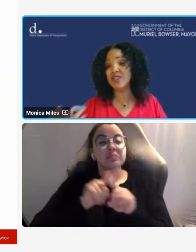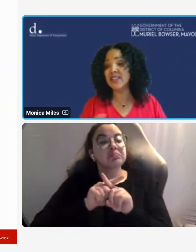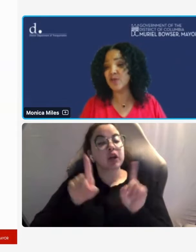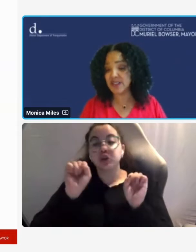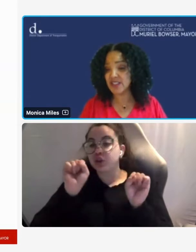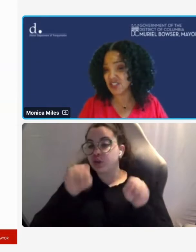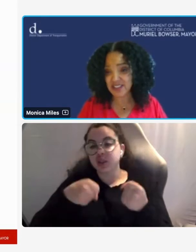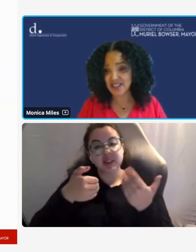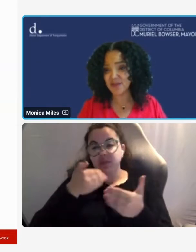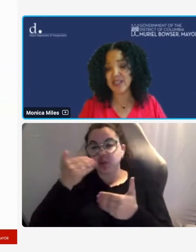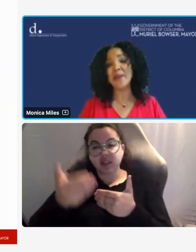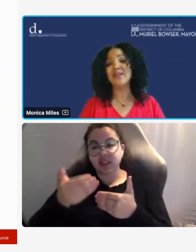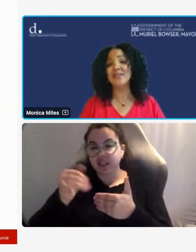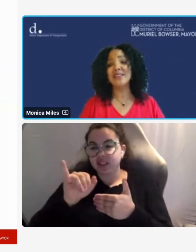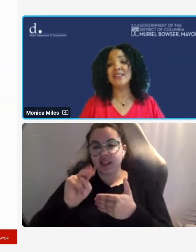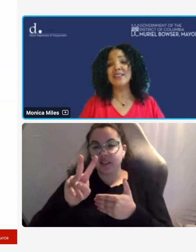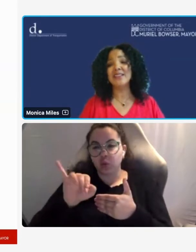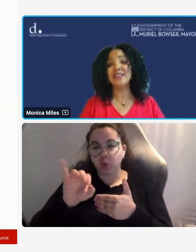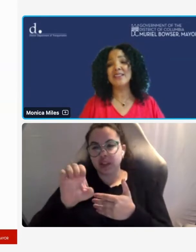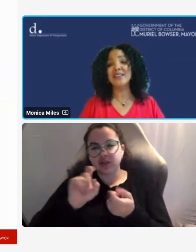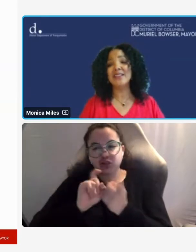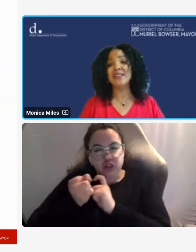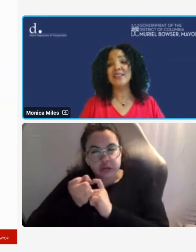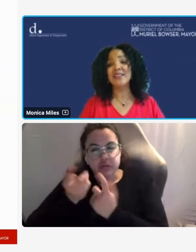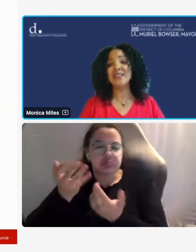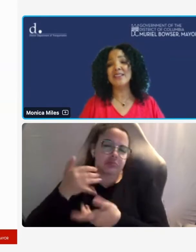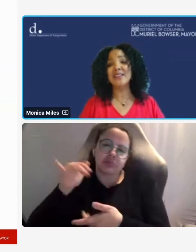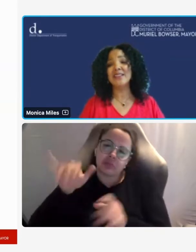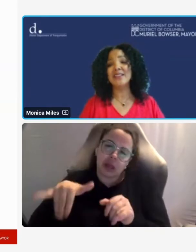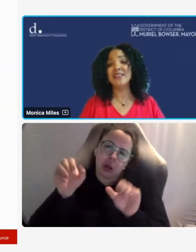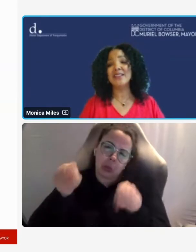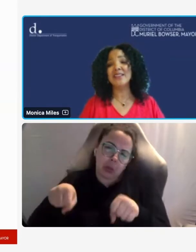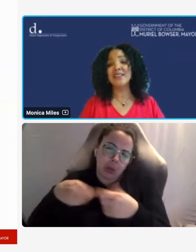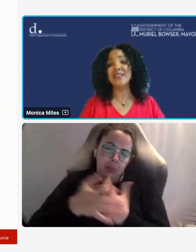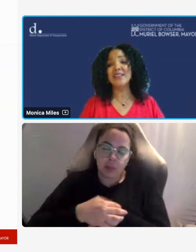your next invoice is adjusted for the amount you know that could be what what is it happens could